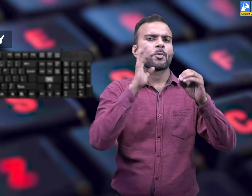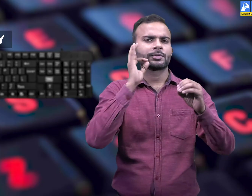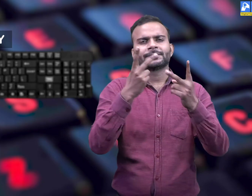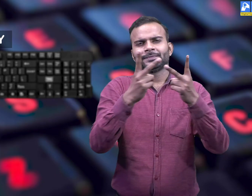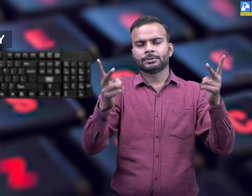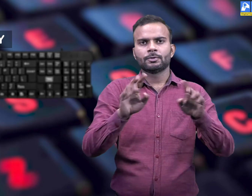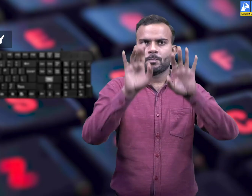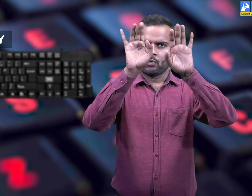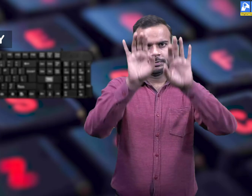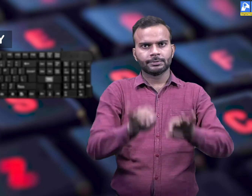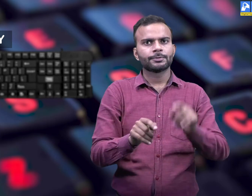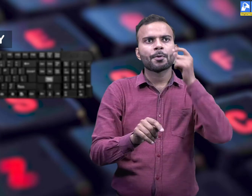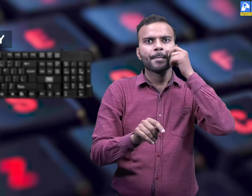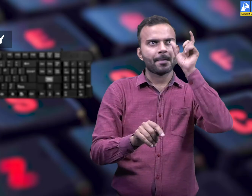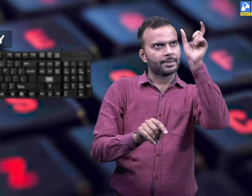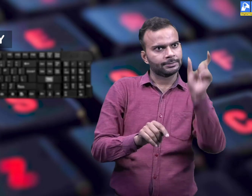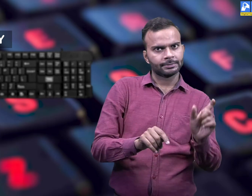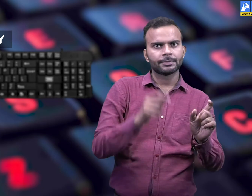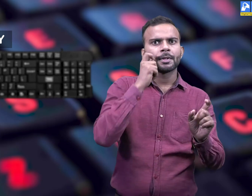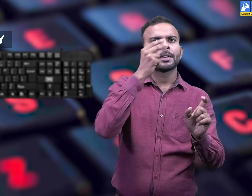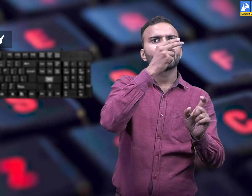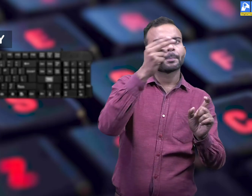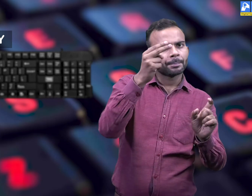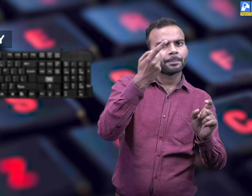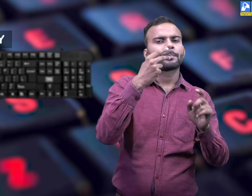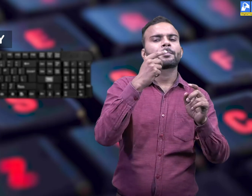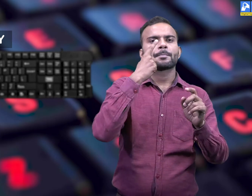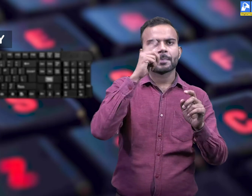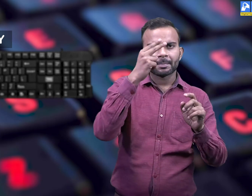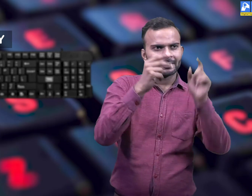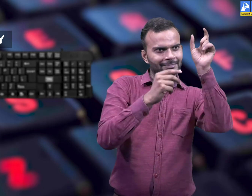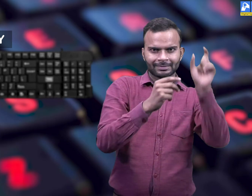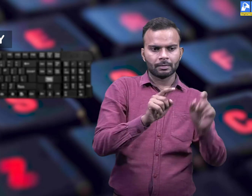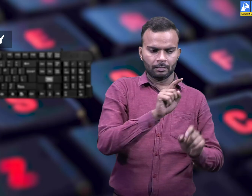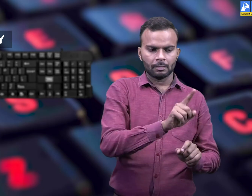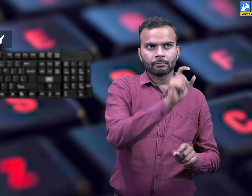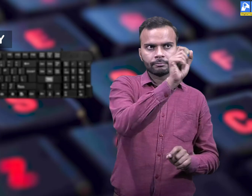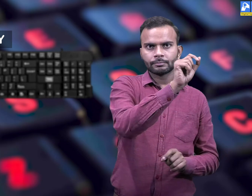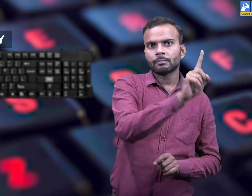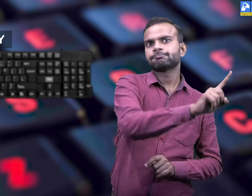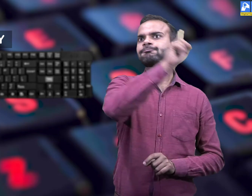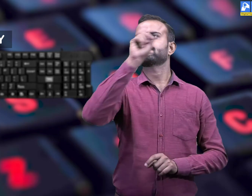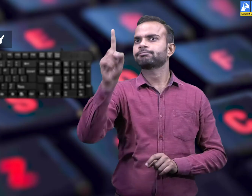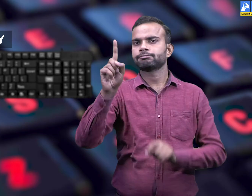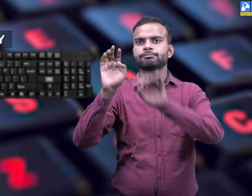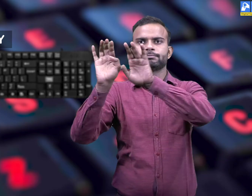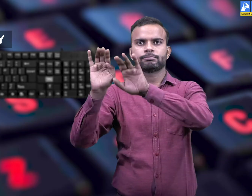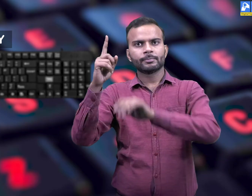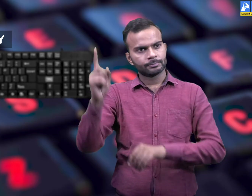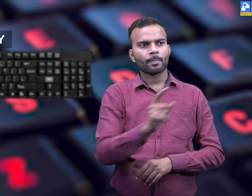While creating a CV or writing paragraphs tab key is used to indent. It is used to move